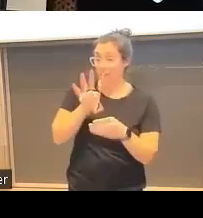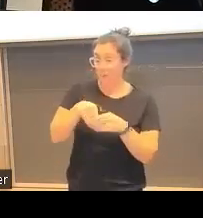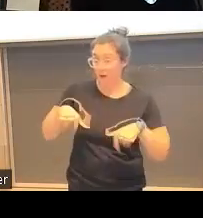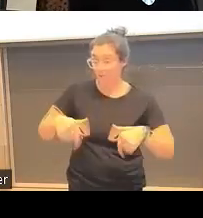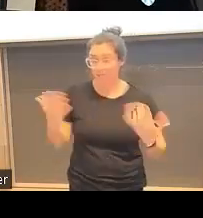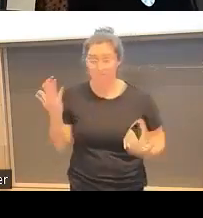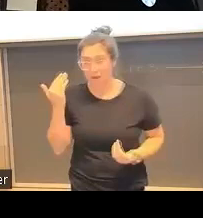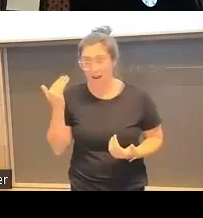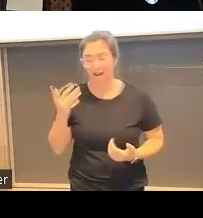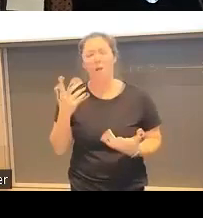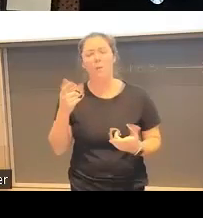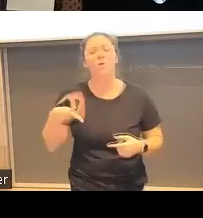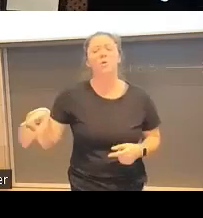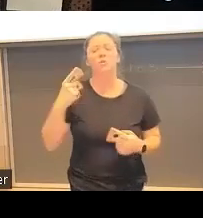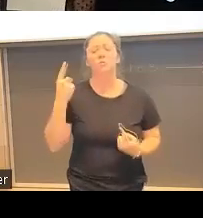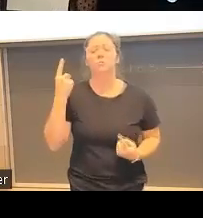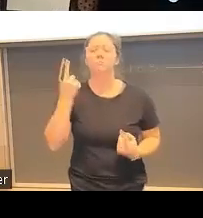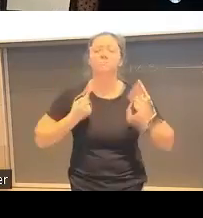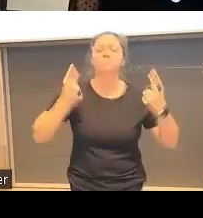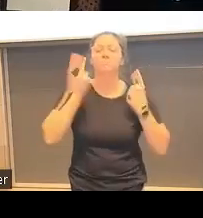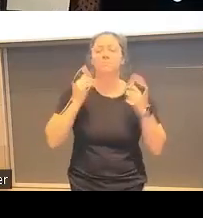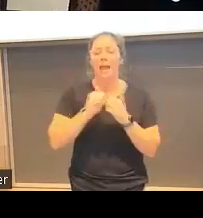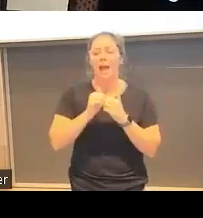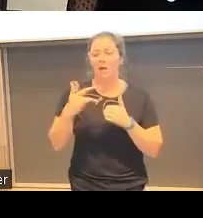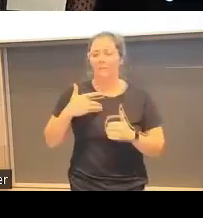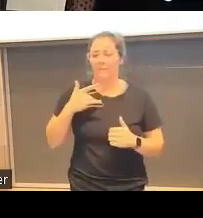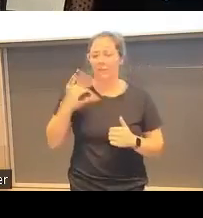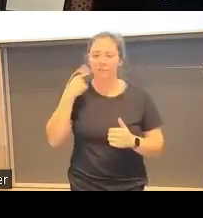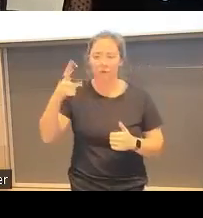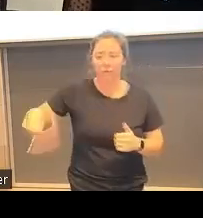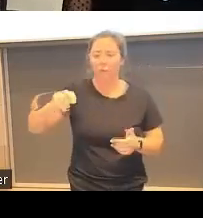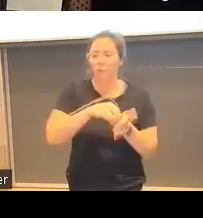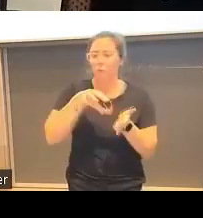I invite you to begin to consider how this might feel to Learners and those around them they are